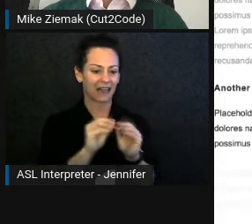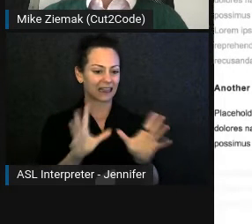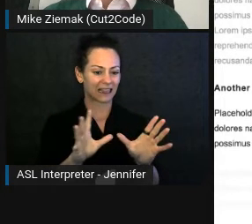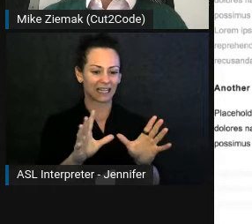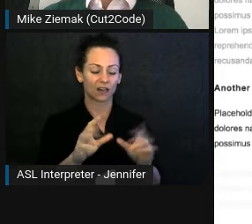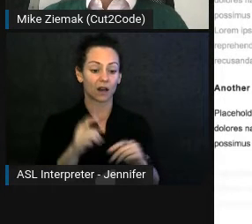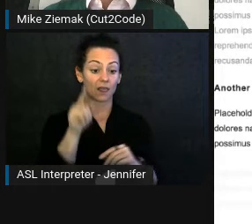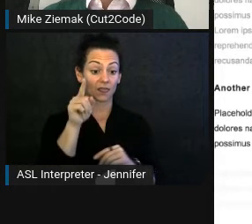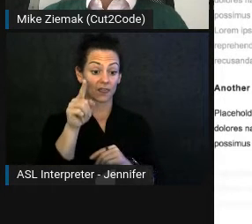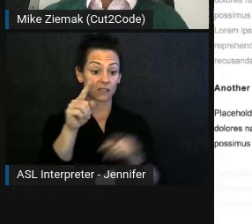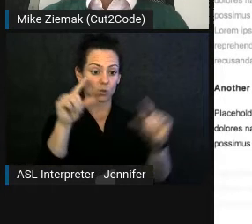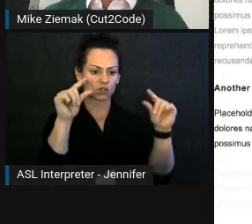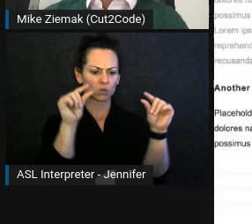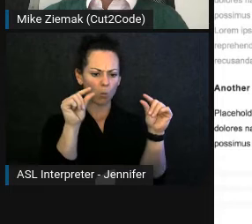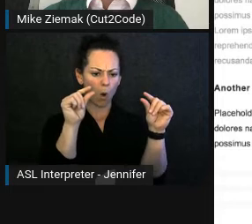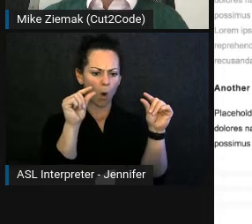This sample heading is a bit larger.